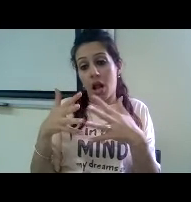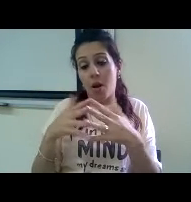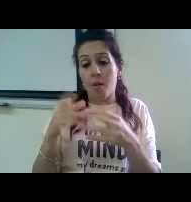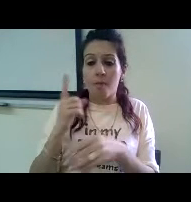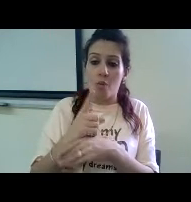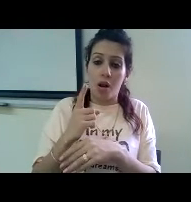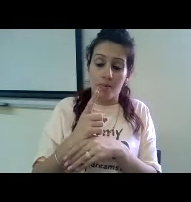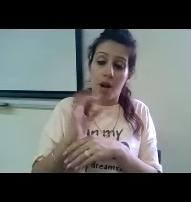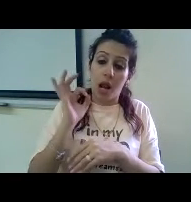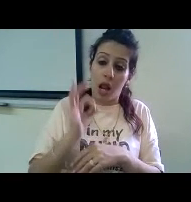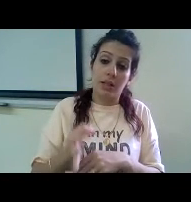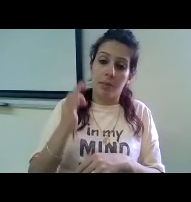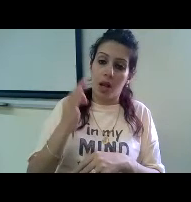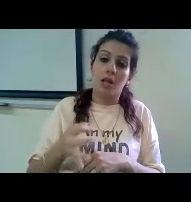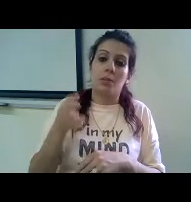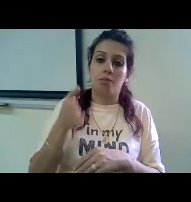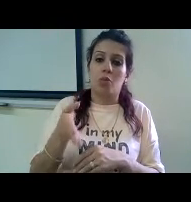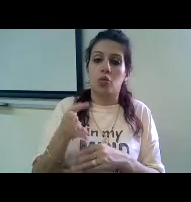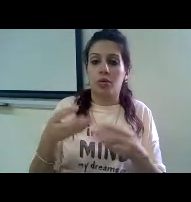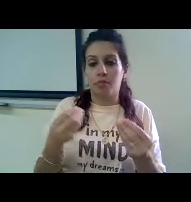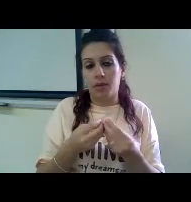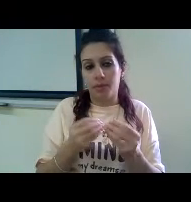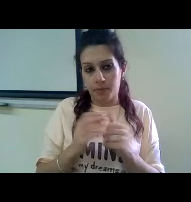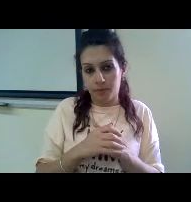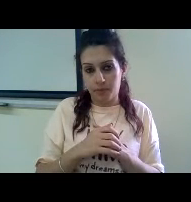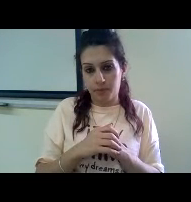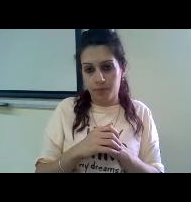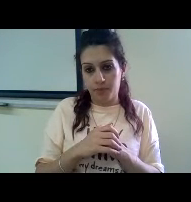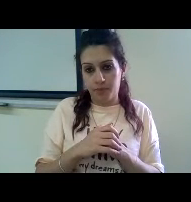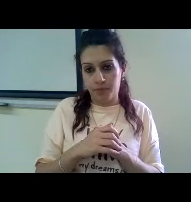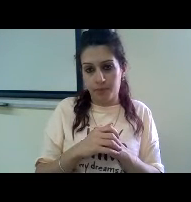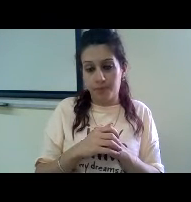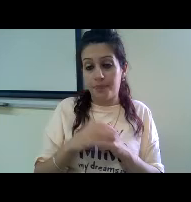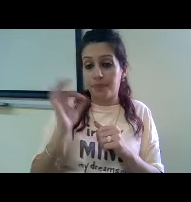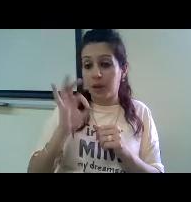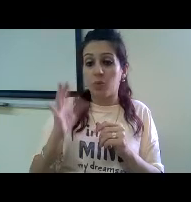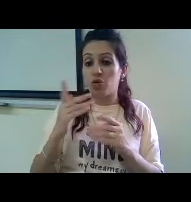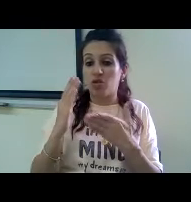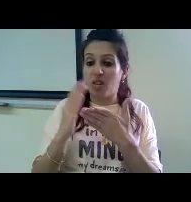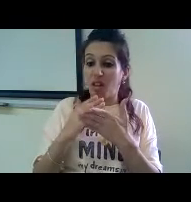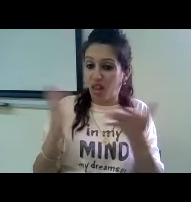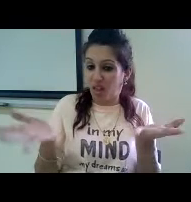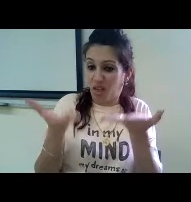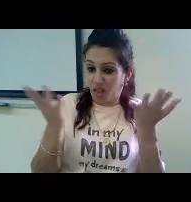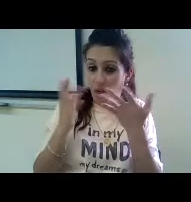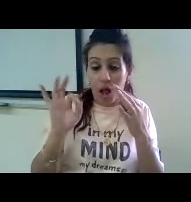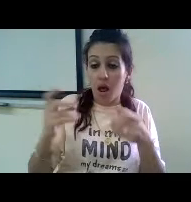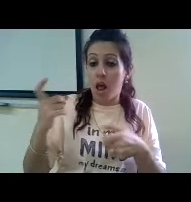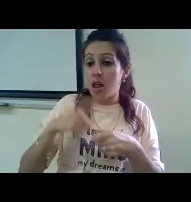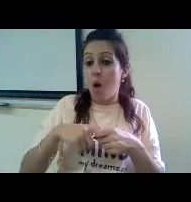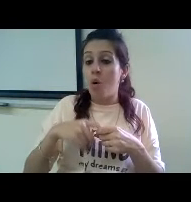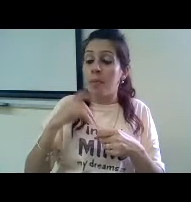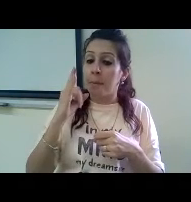have the capacity for supporting their children's learning. Of course, some need more help in